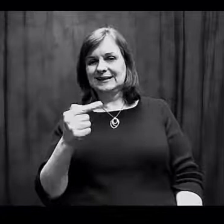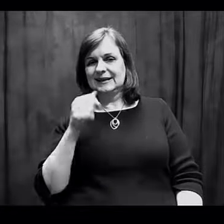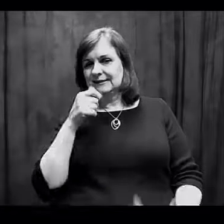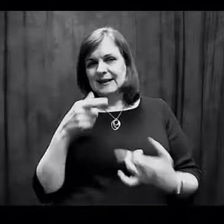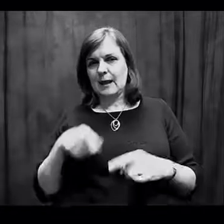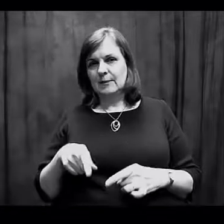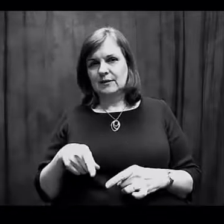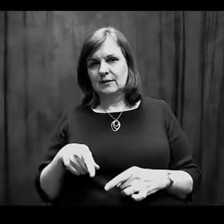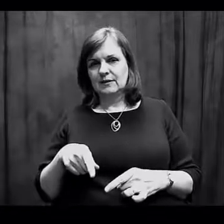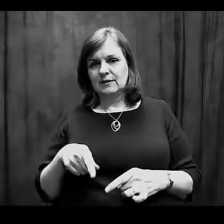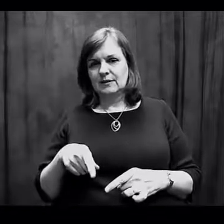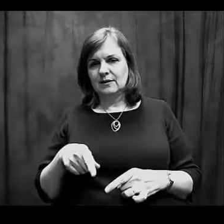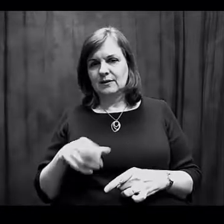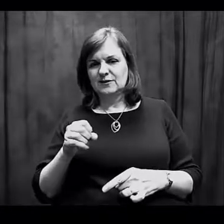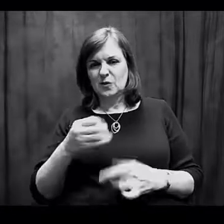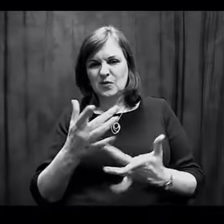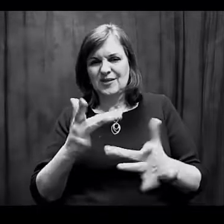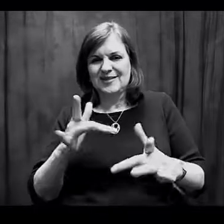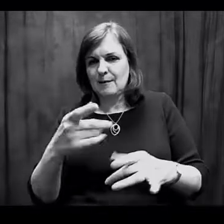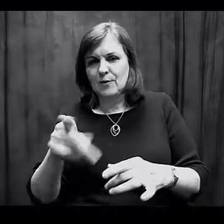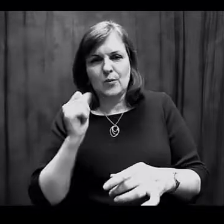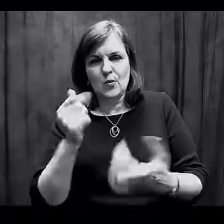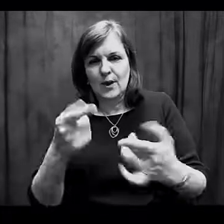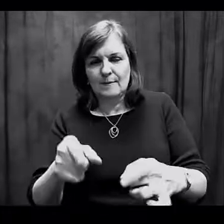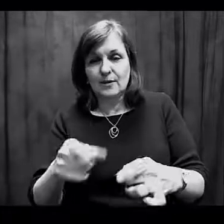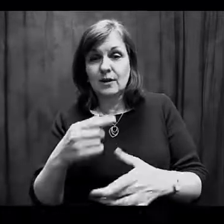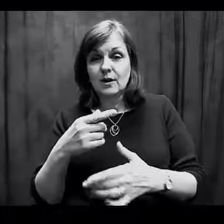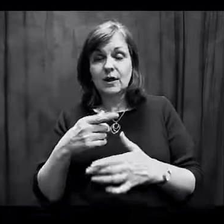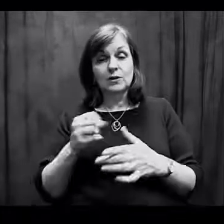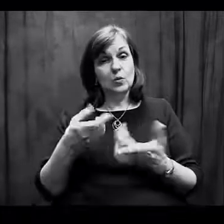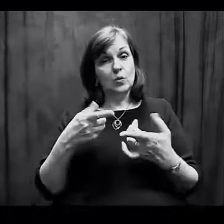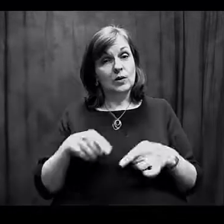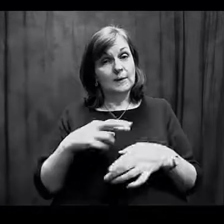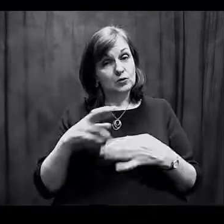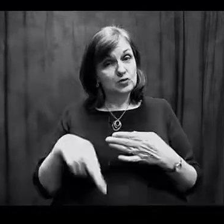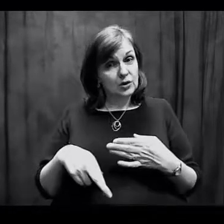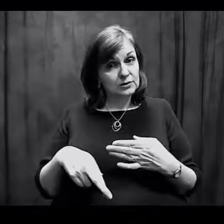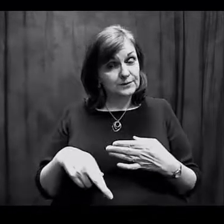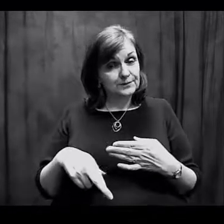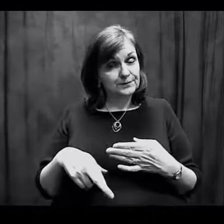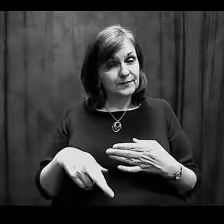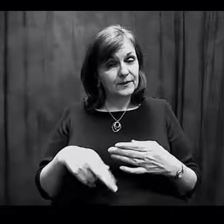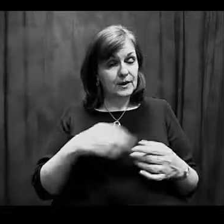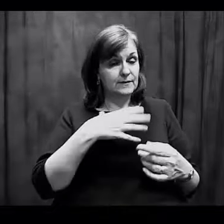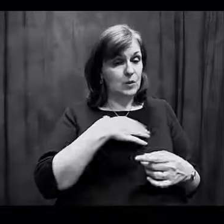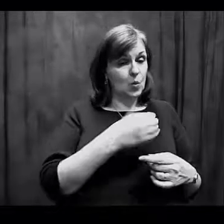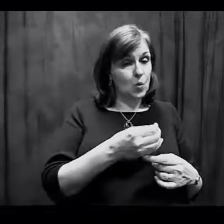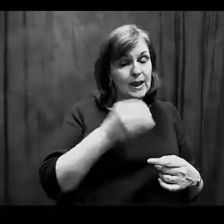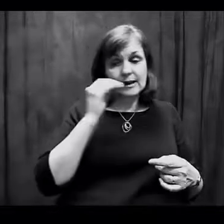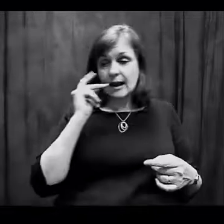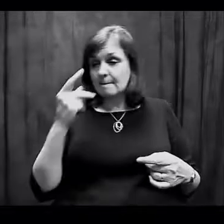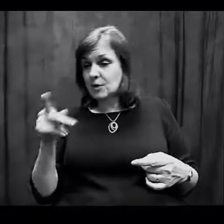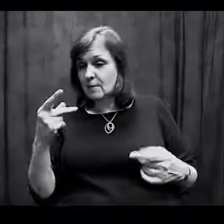but we said blending doesn't exist so this isn't going to exist so what did he see?? well ...